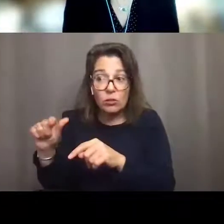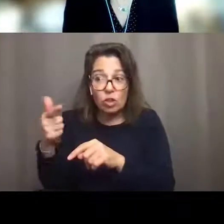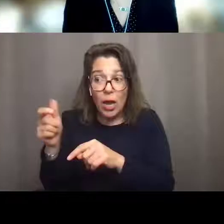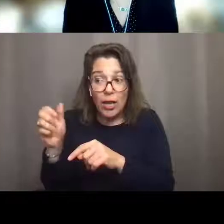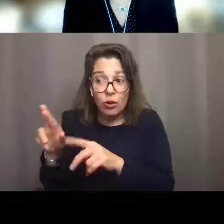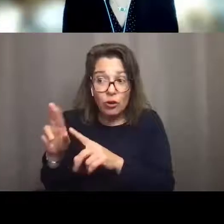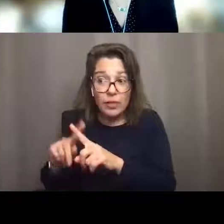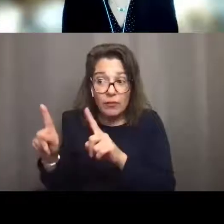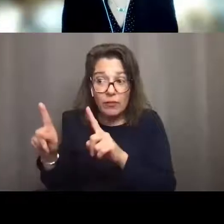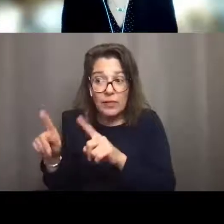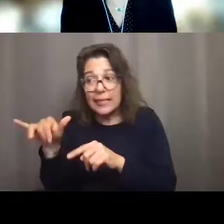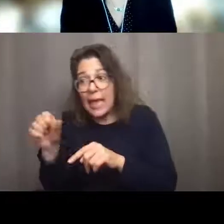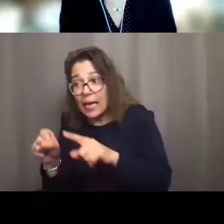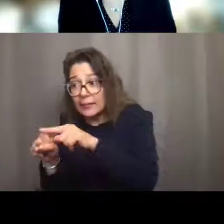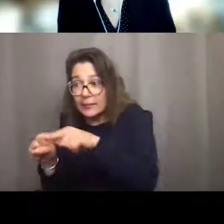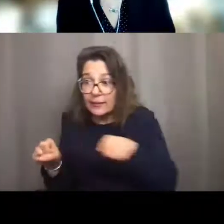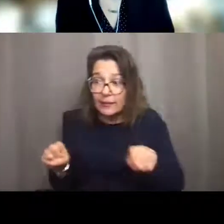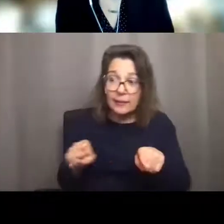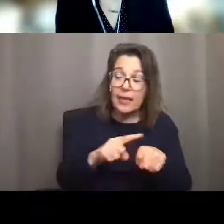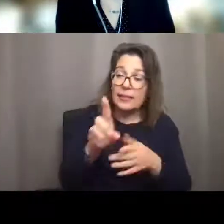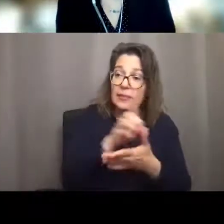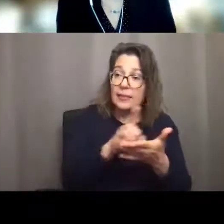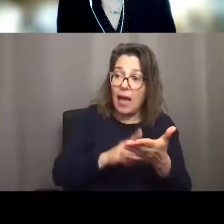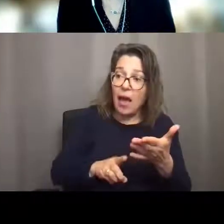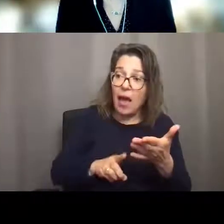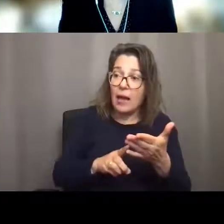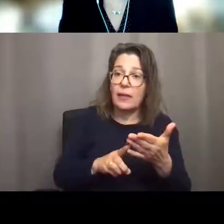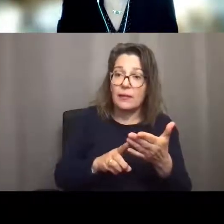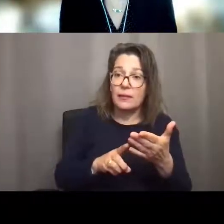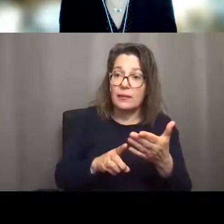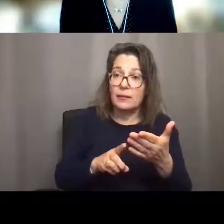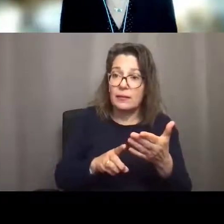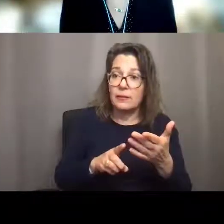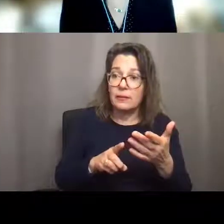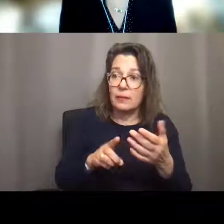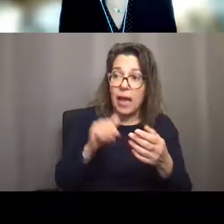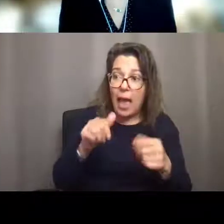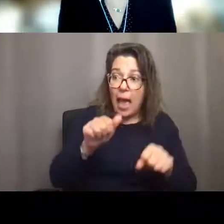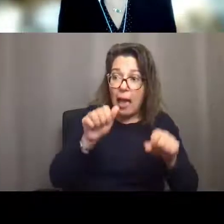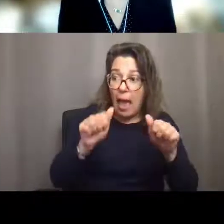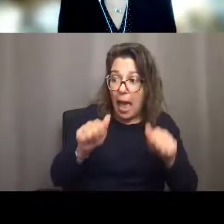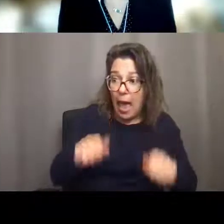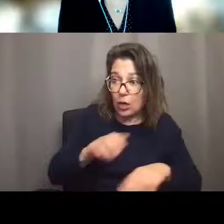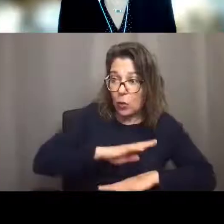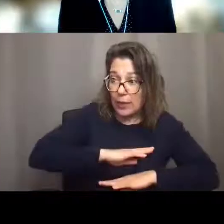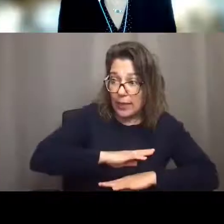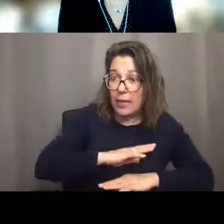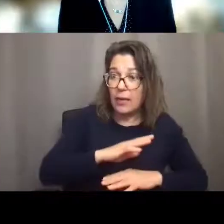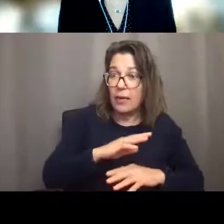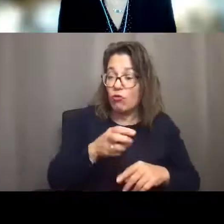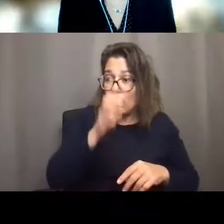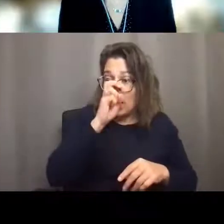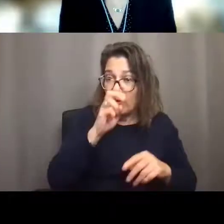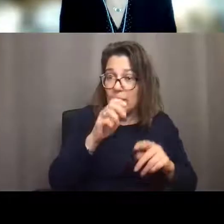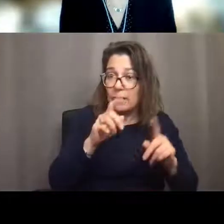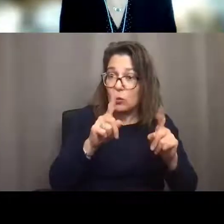If yes, then you want the design … Then the next question is, "Is design adequately rigorous to test for sex differences?"